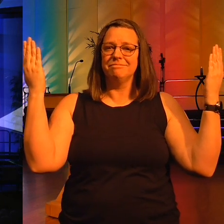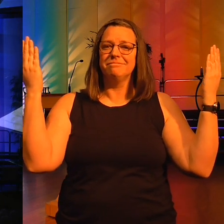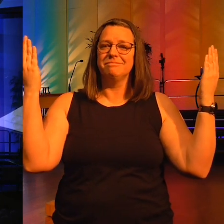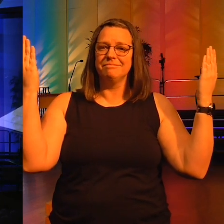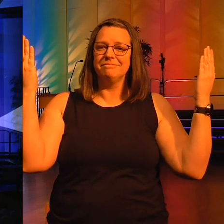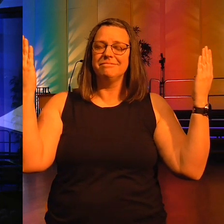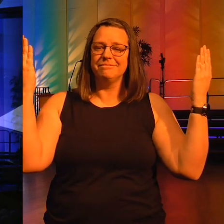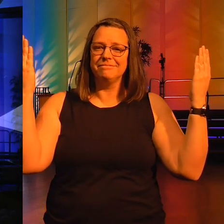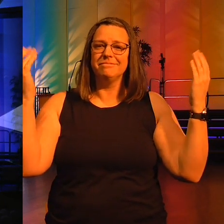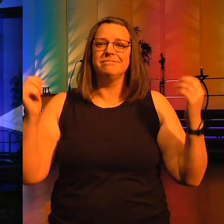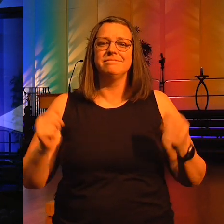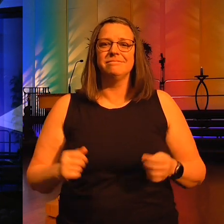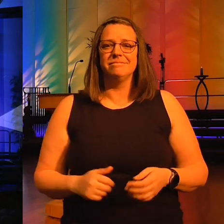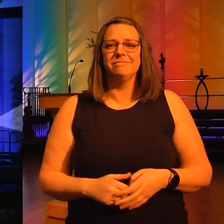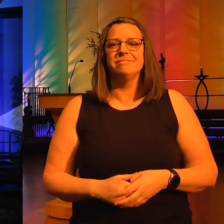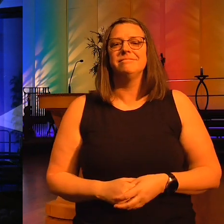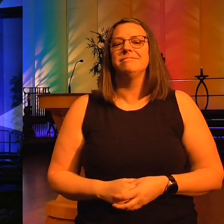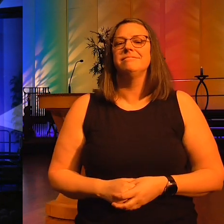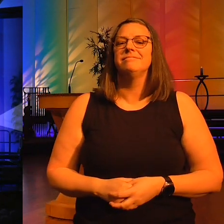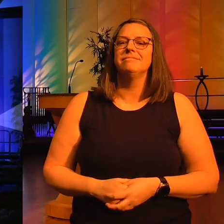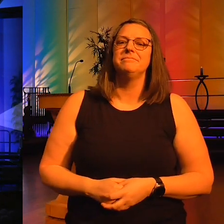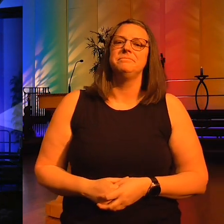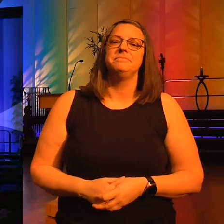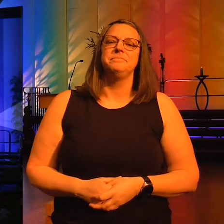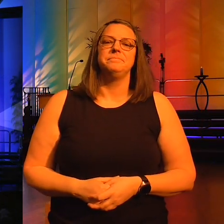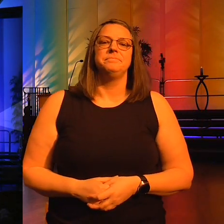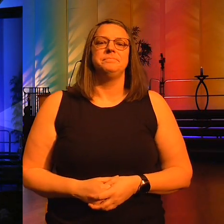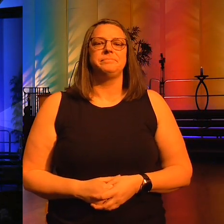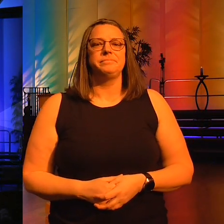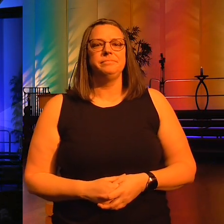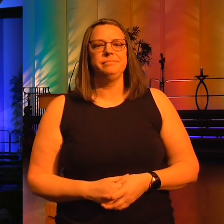head